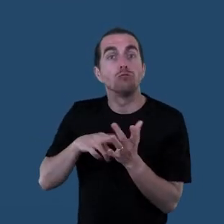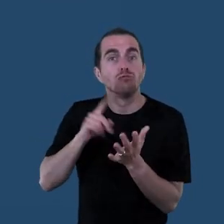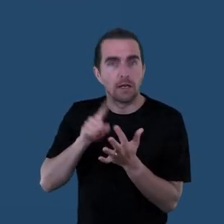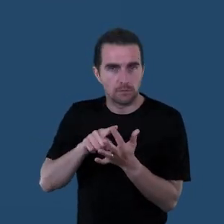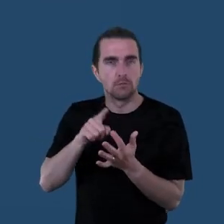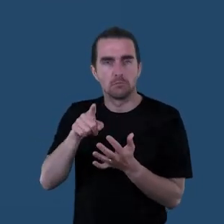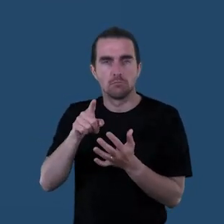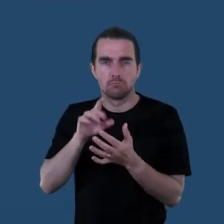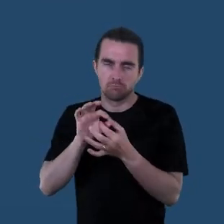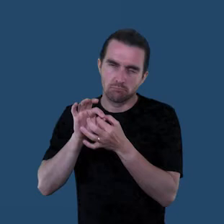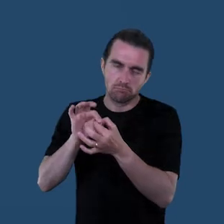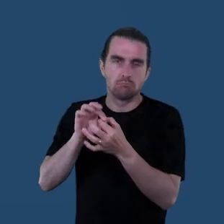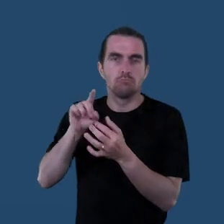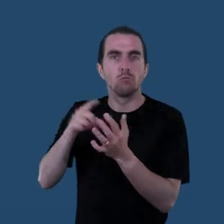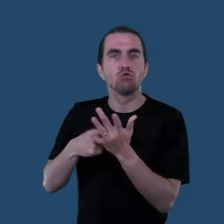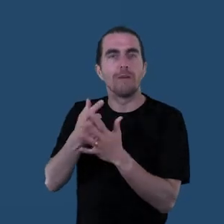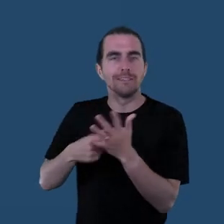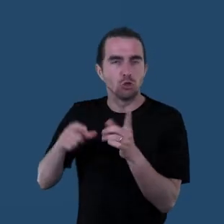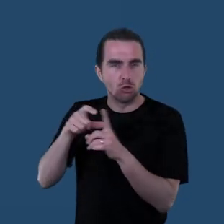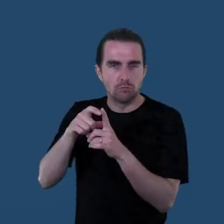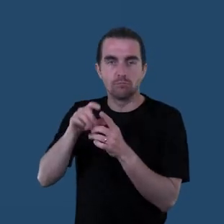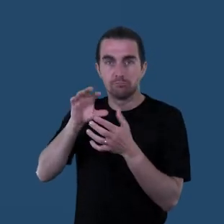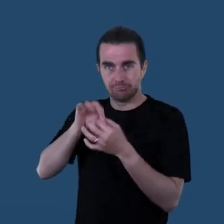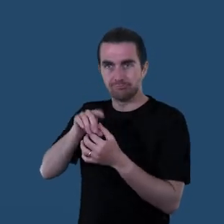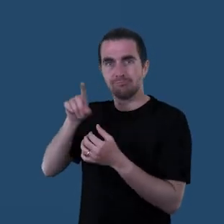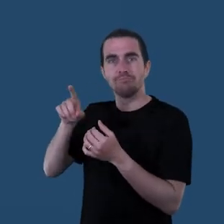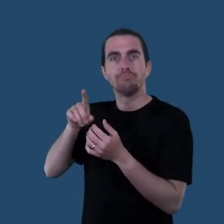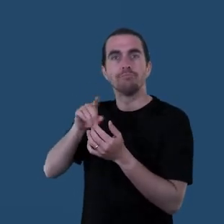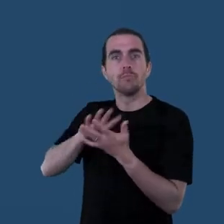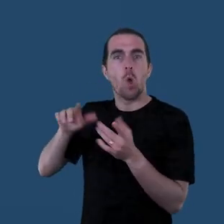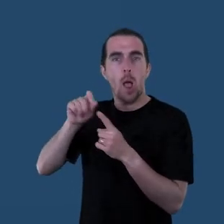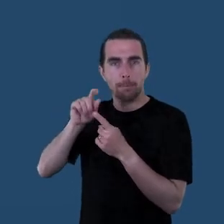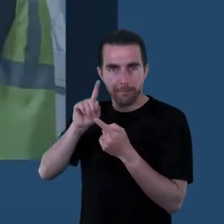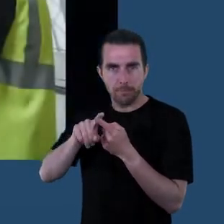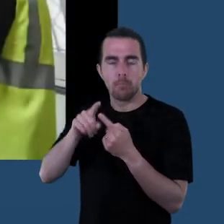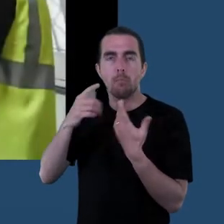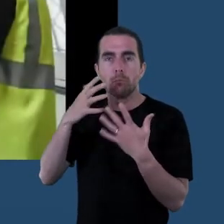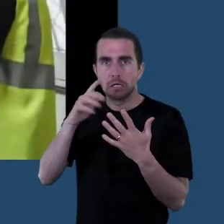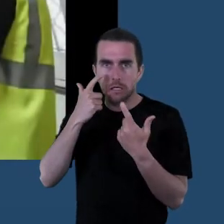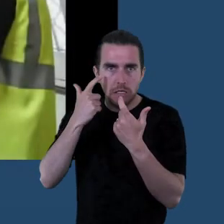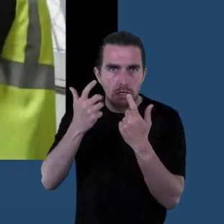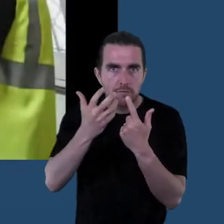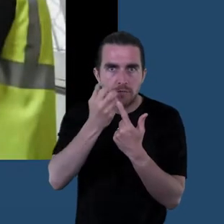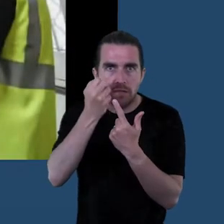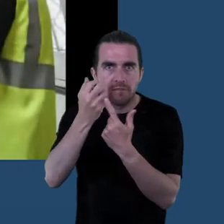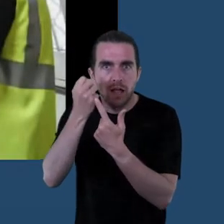I know you've worked very closely with Richard on Hope as well. And you've been unraveling a few mysteries